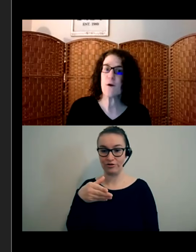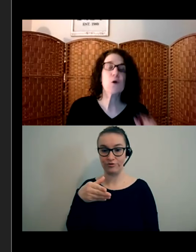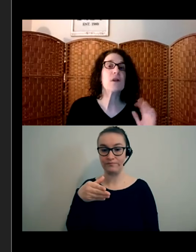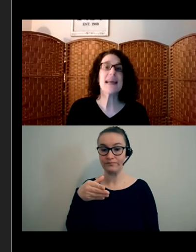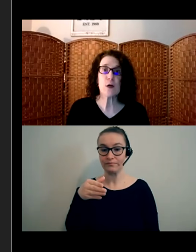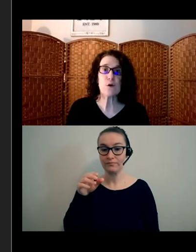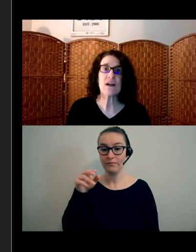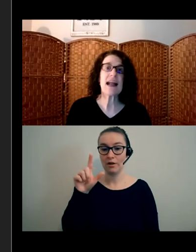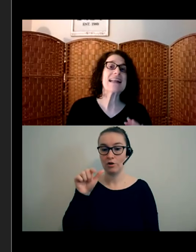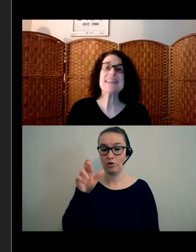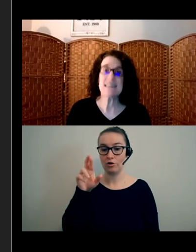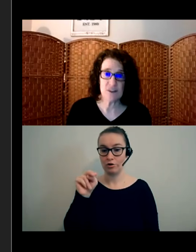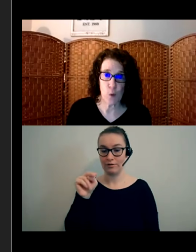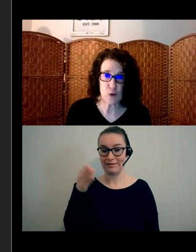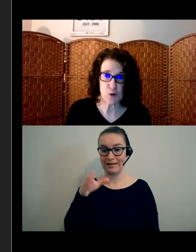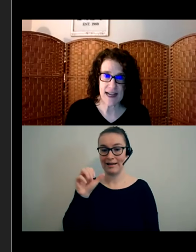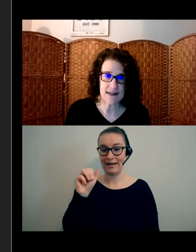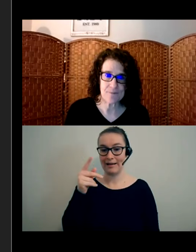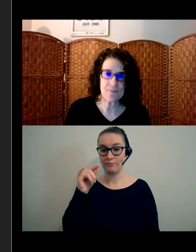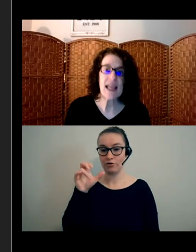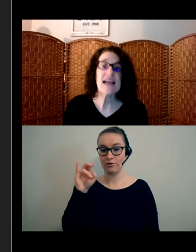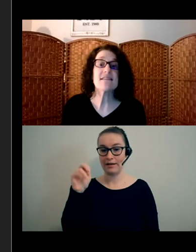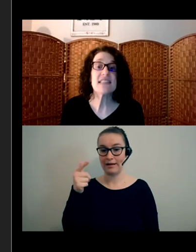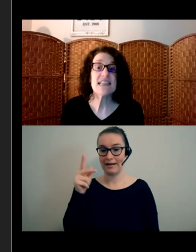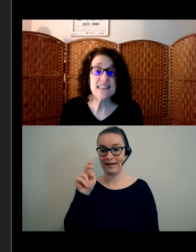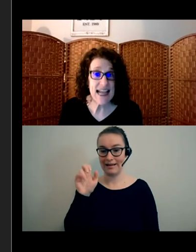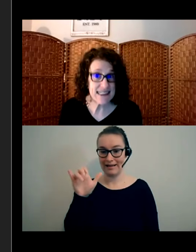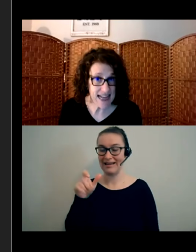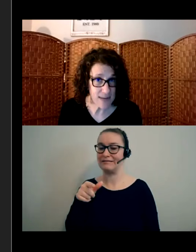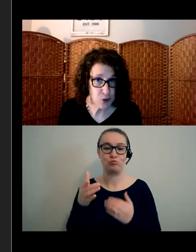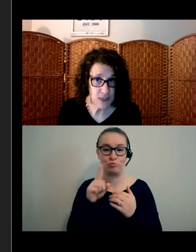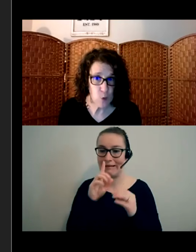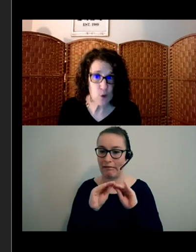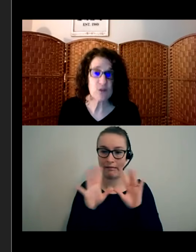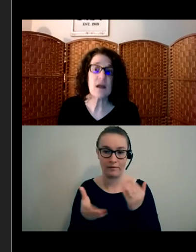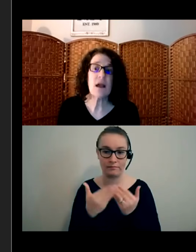So clear and easy to understand. FCC has captioning rules.